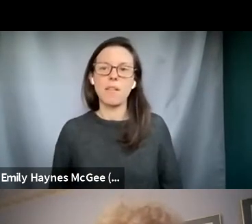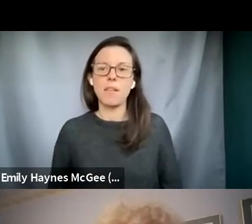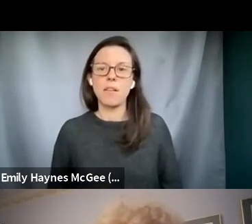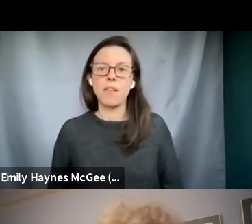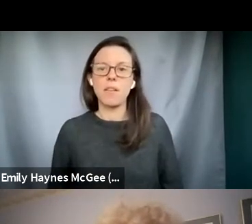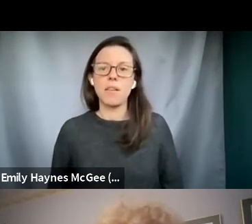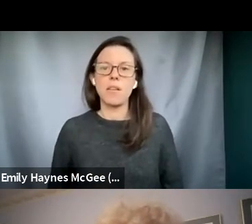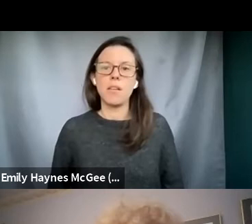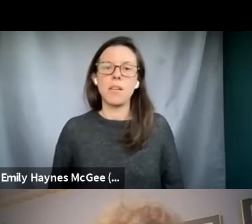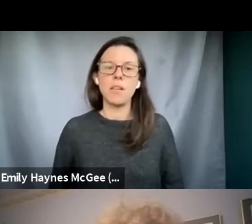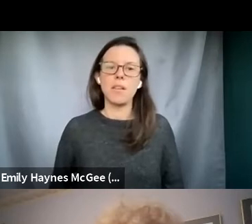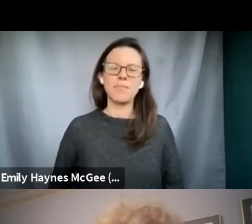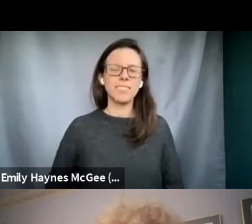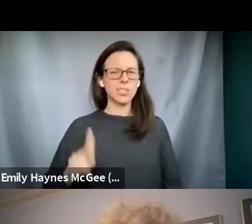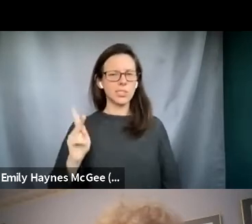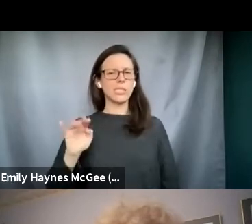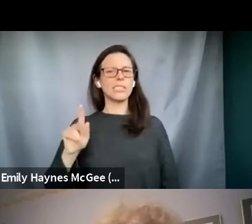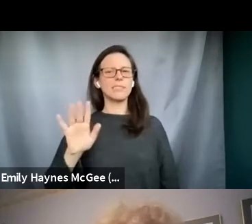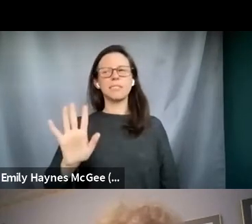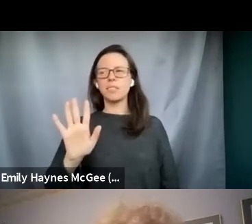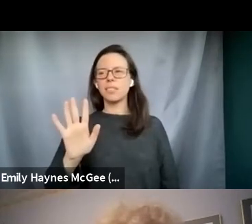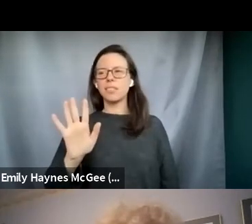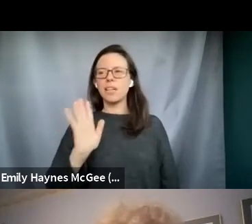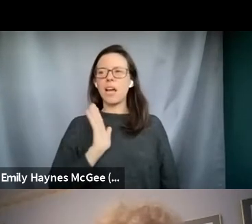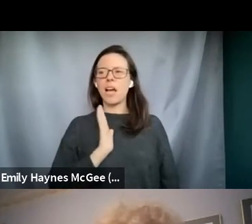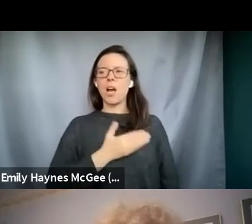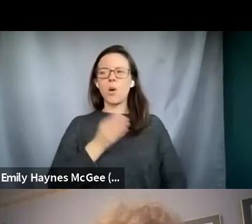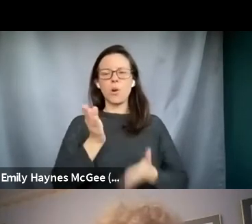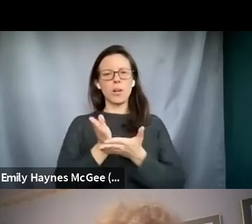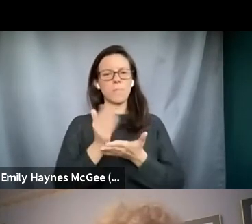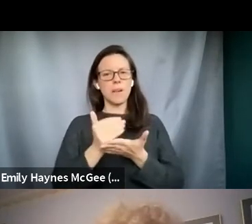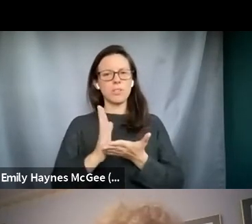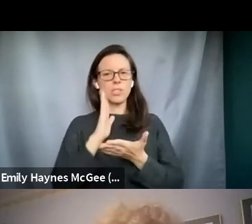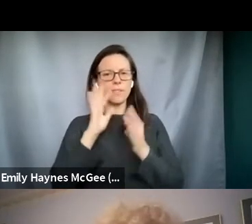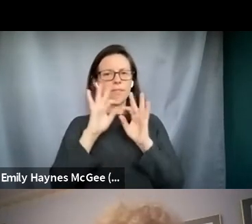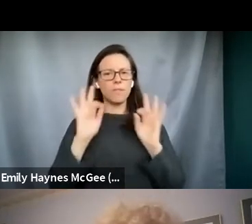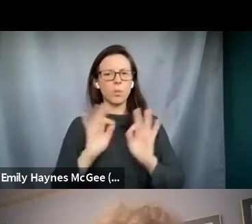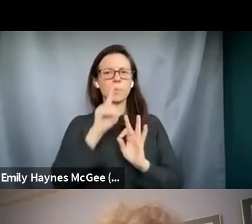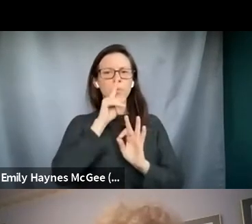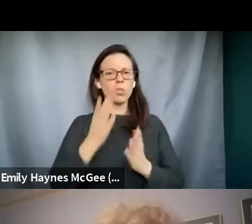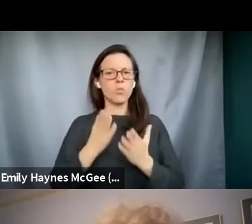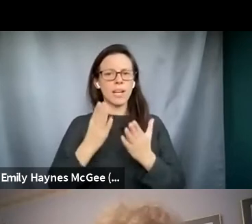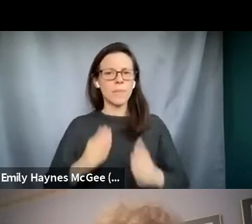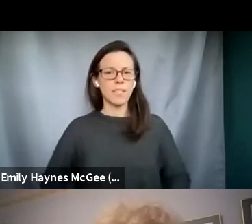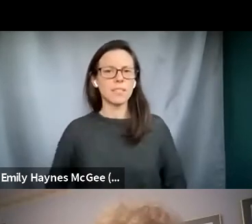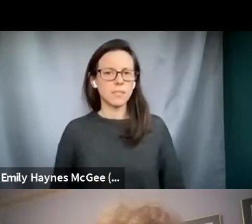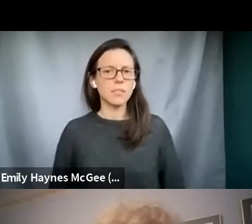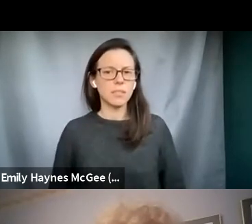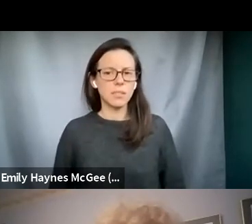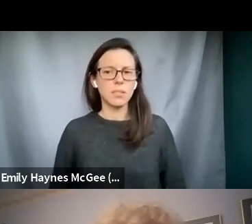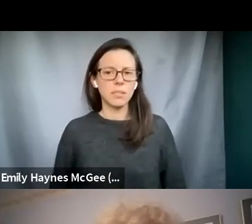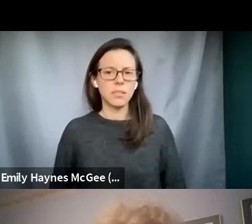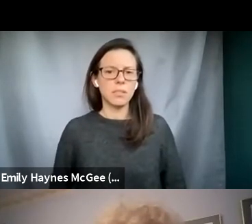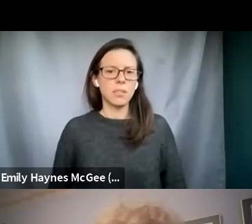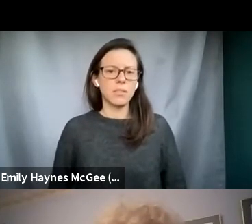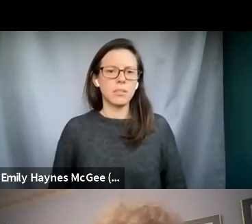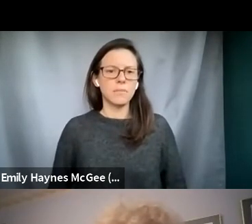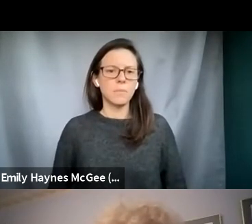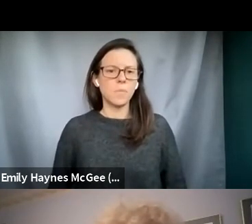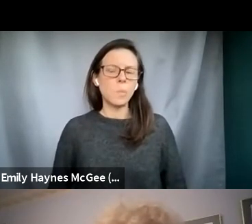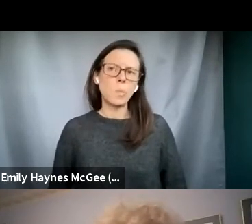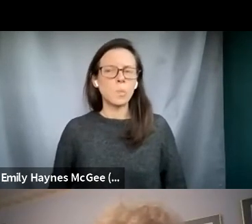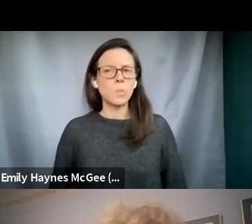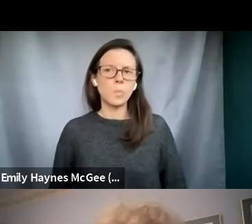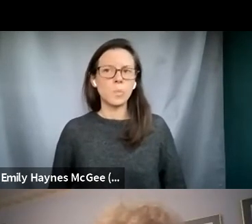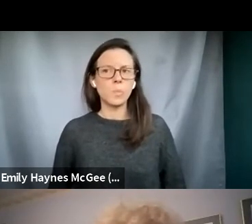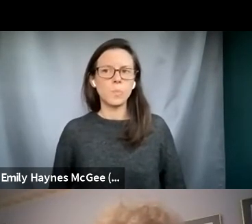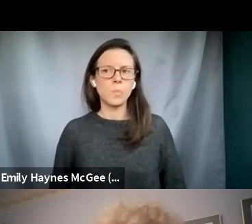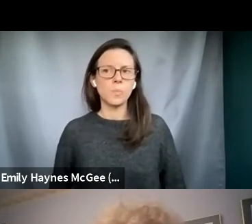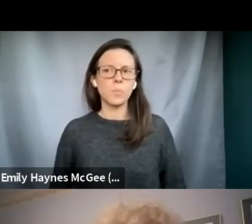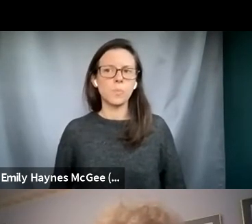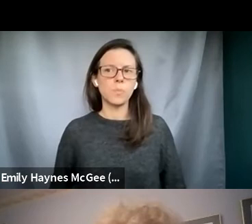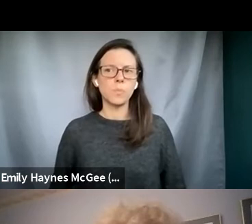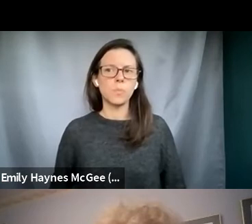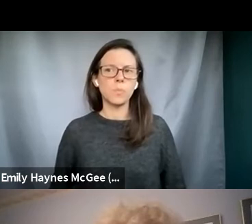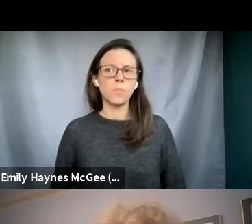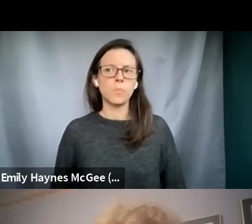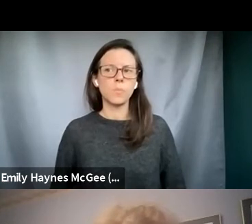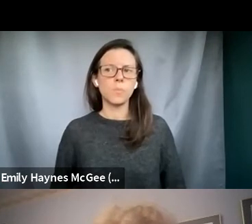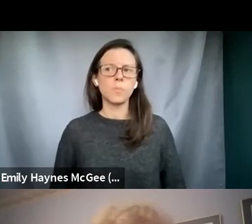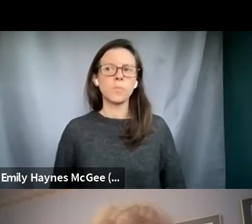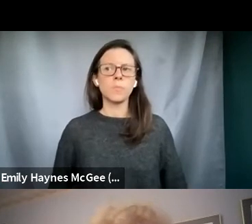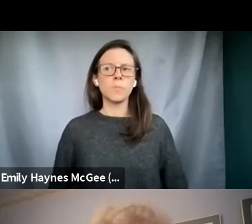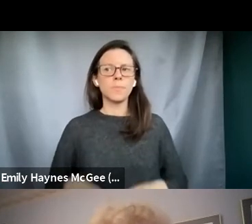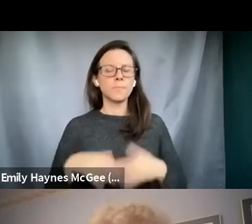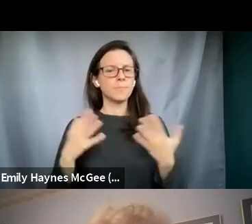We don't have on the budget form like a recommended amount there so don't have a specific amount